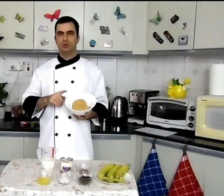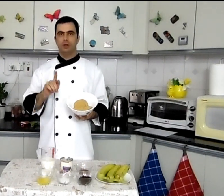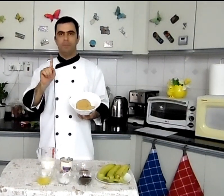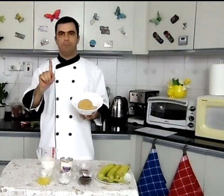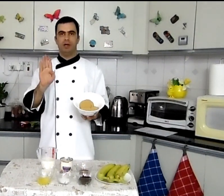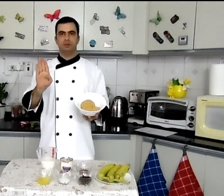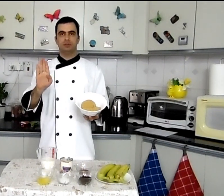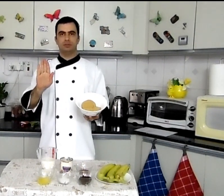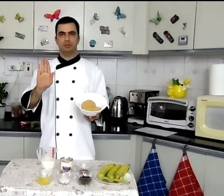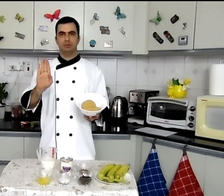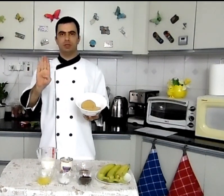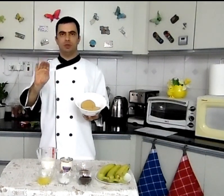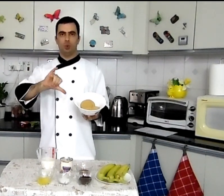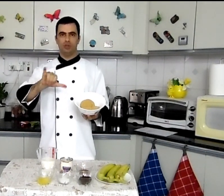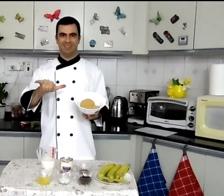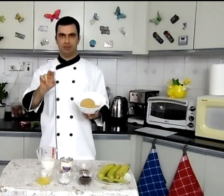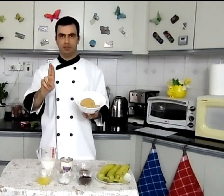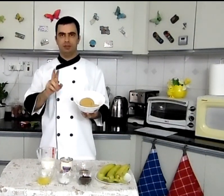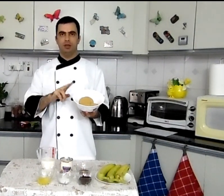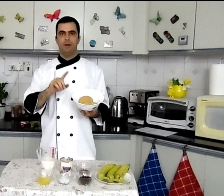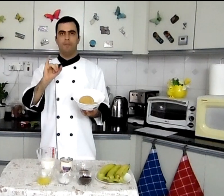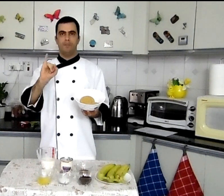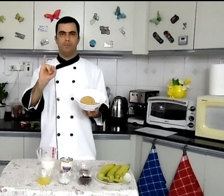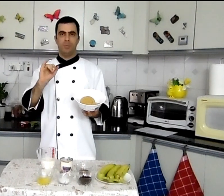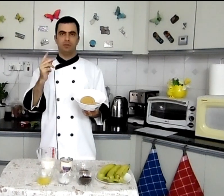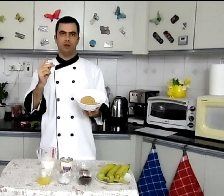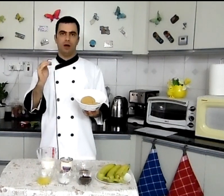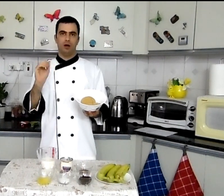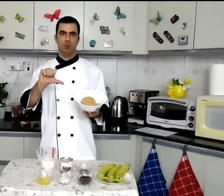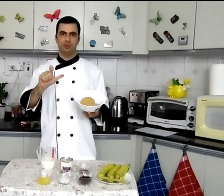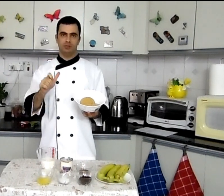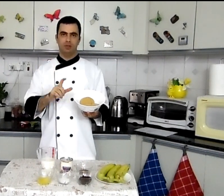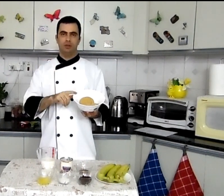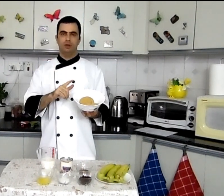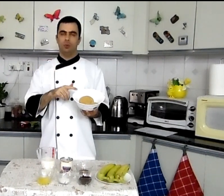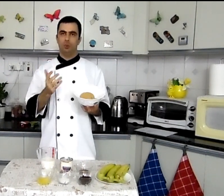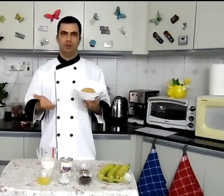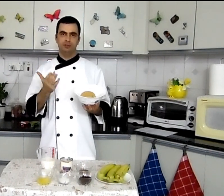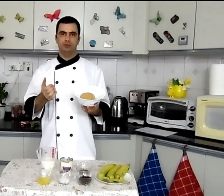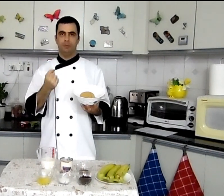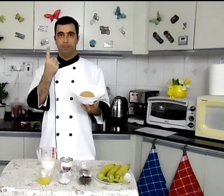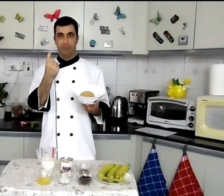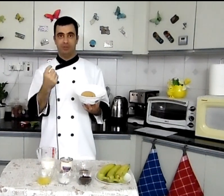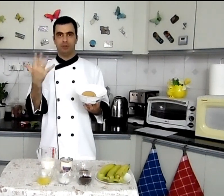Digestive Biscuits to grind - 115 grams بسكويت دايجستف للطحن - 115 غرام